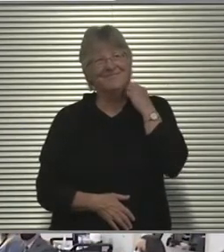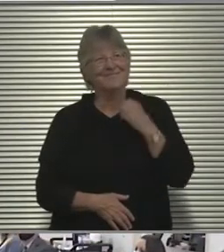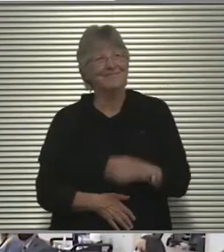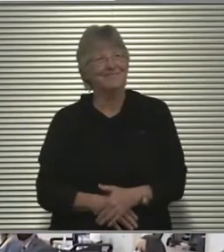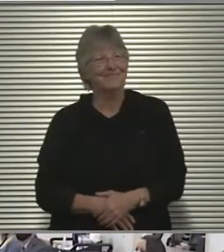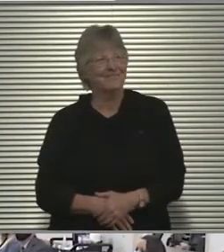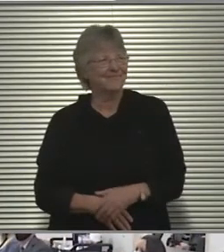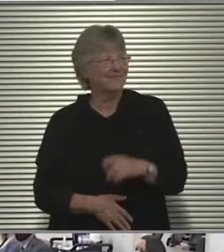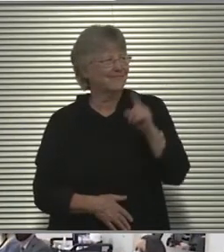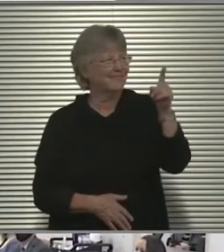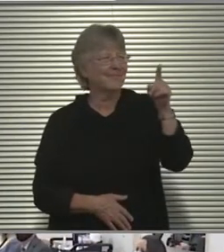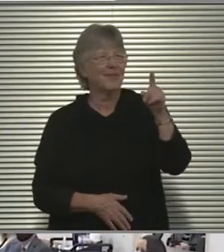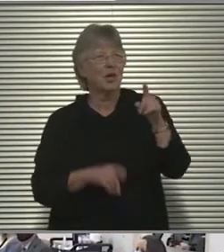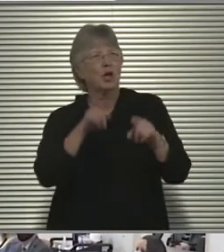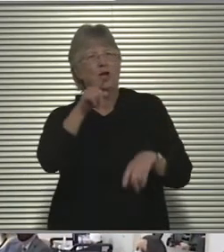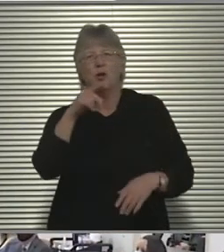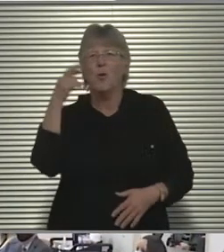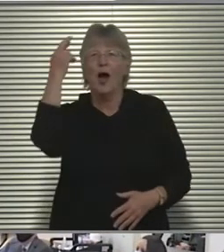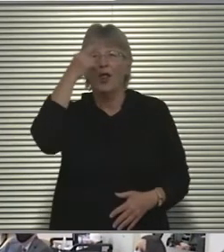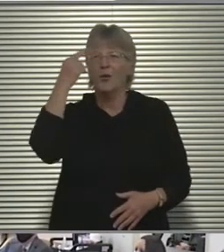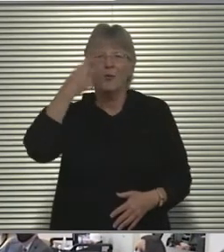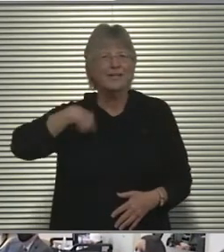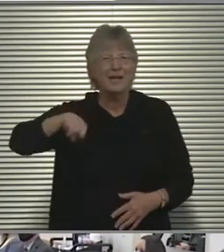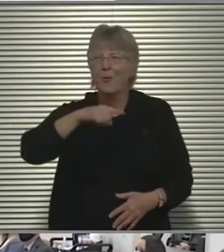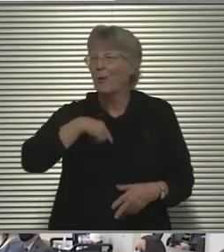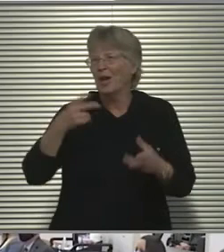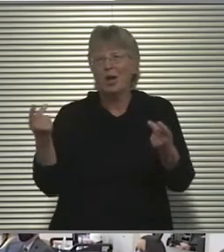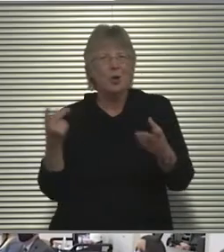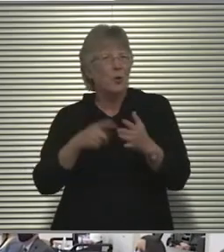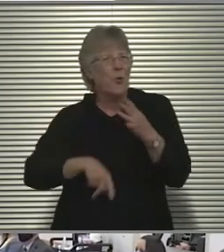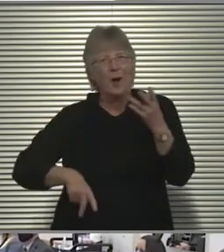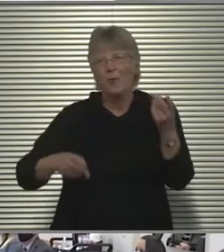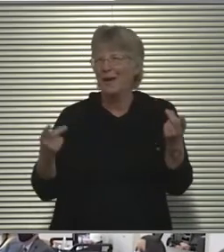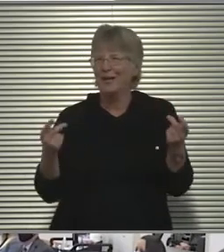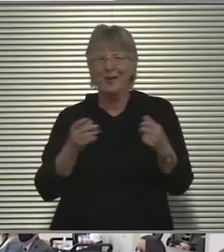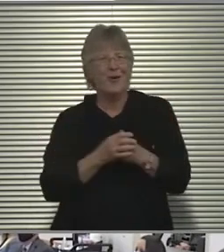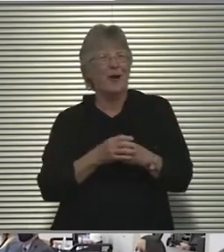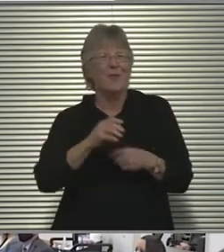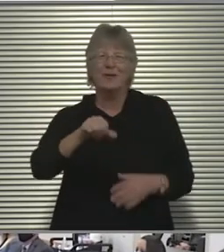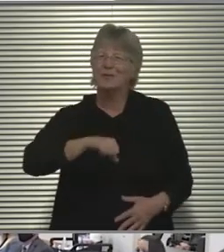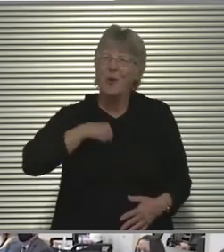You're the reason we do what we do, and we are so proud of you.